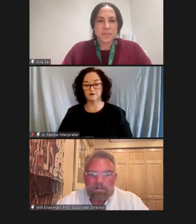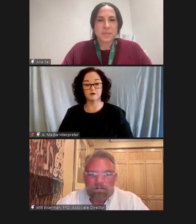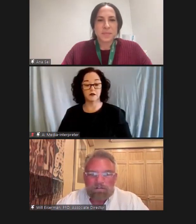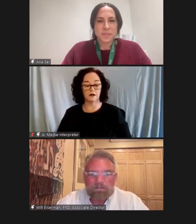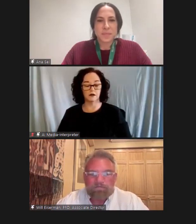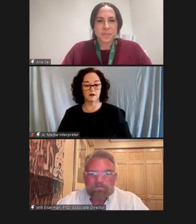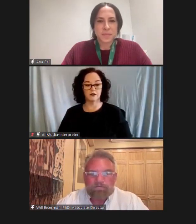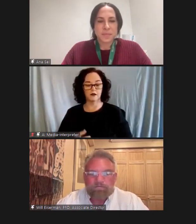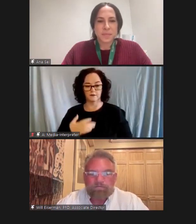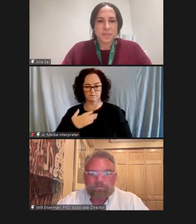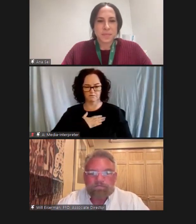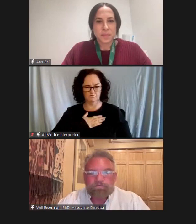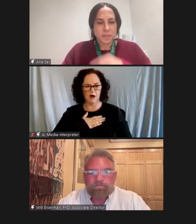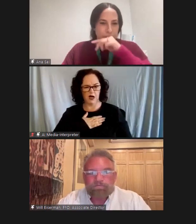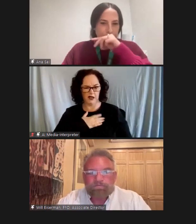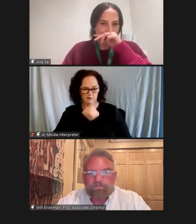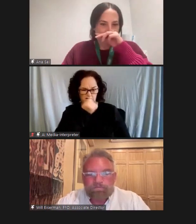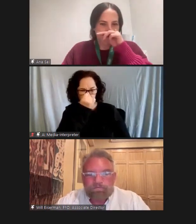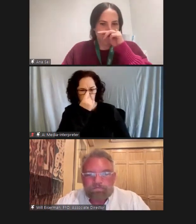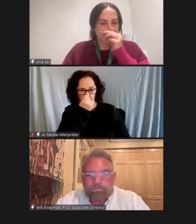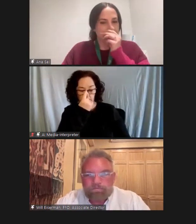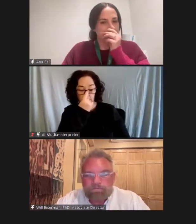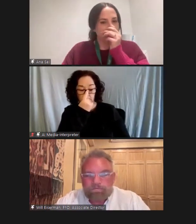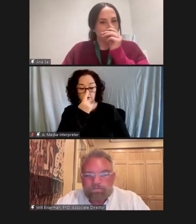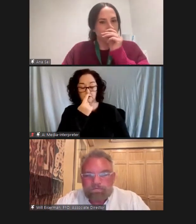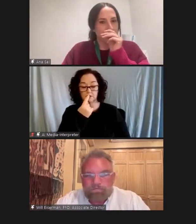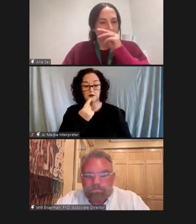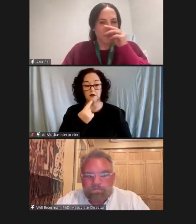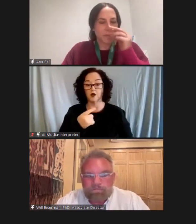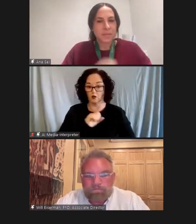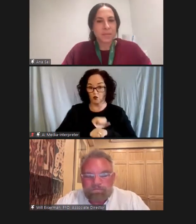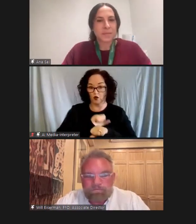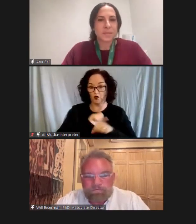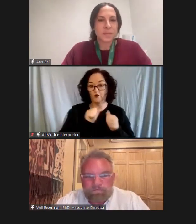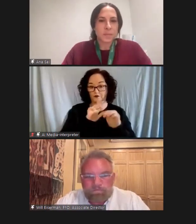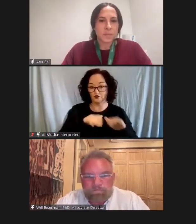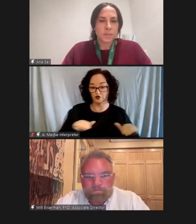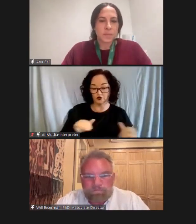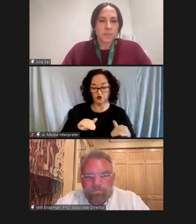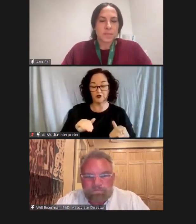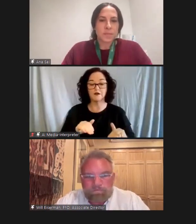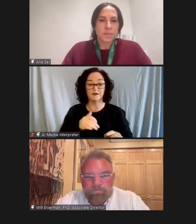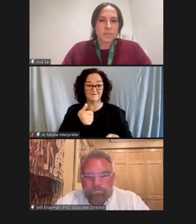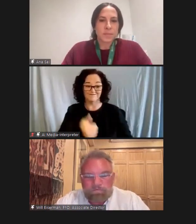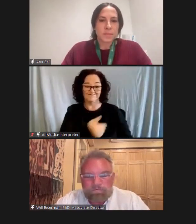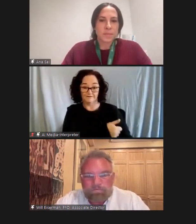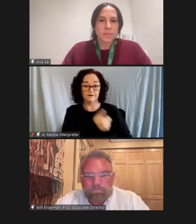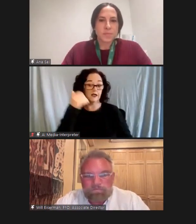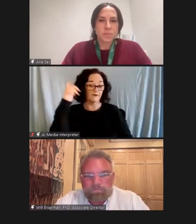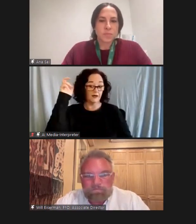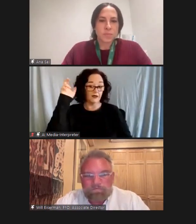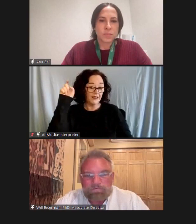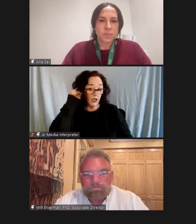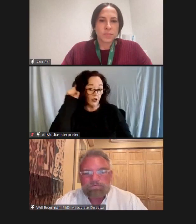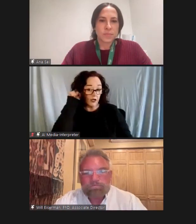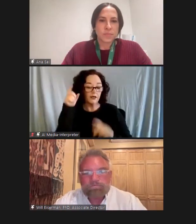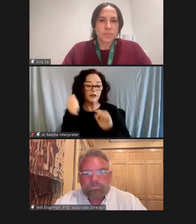kids who have gone from having a hearing